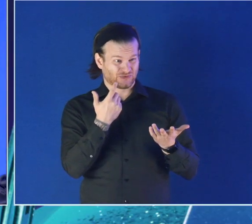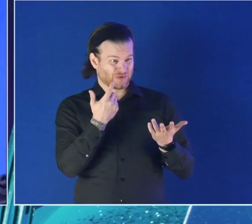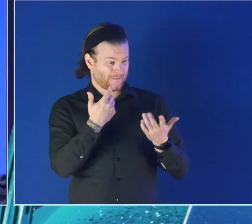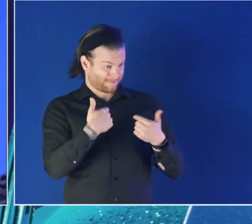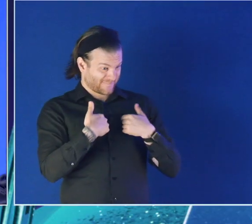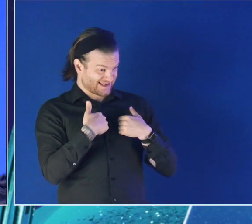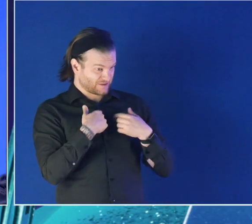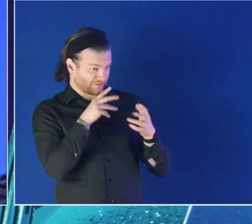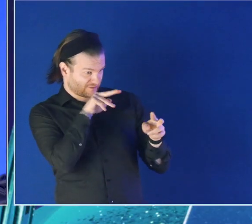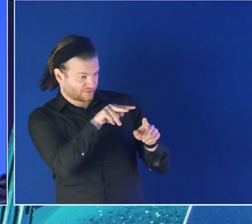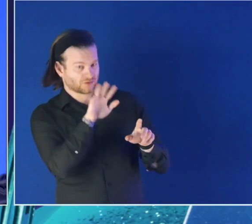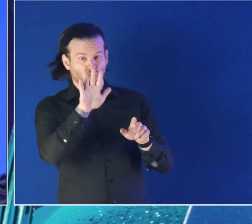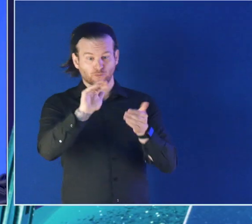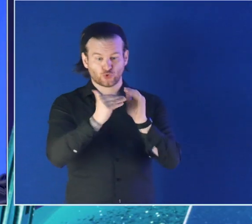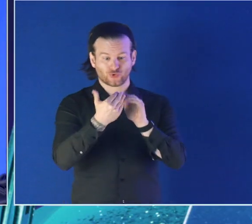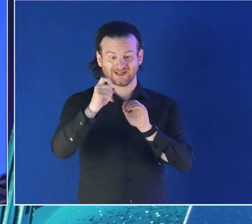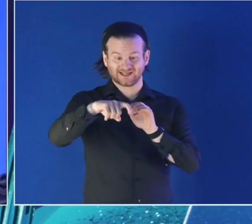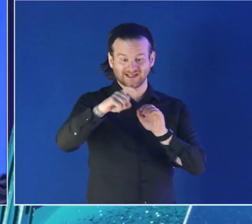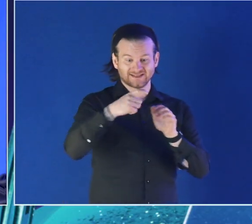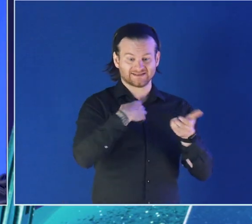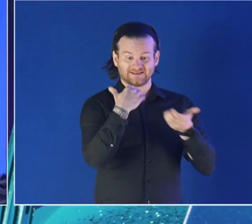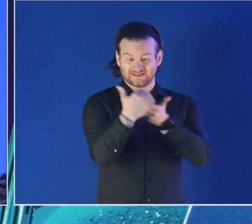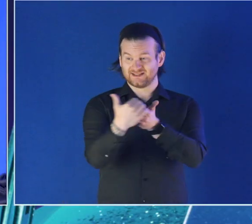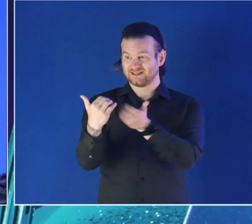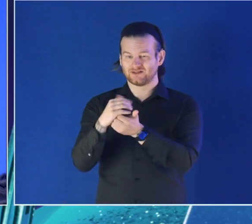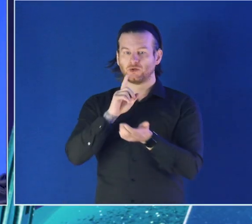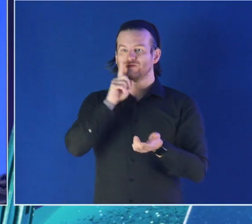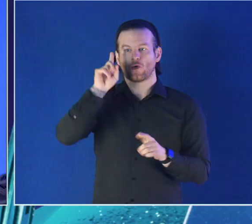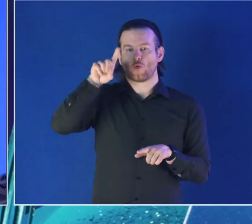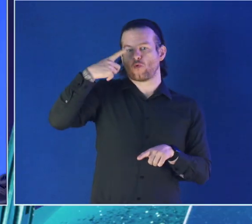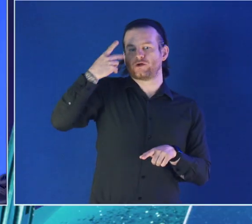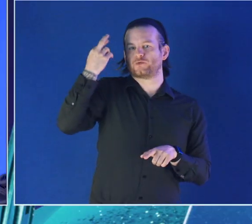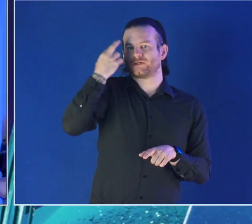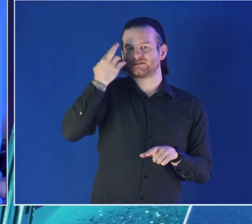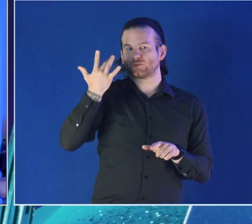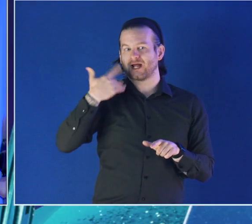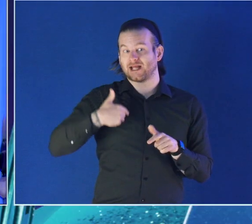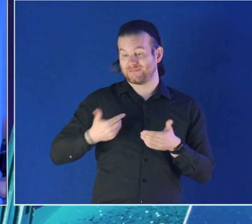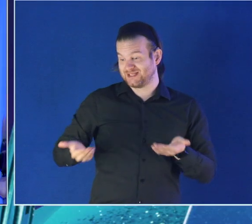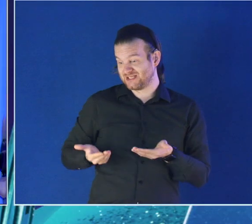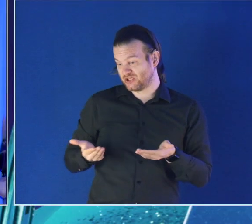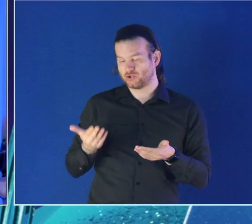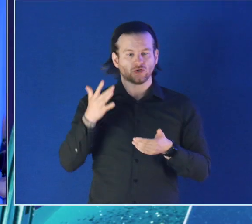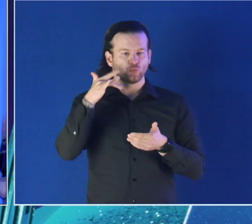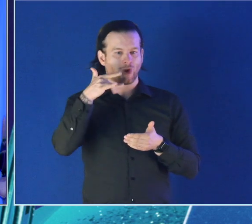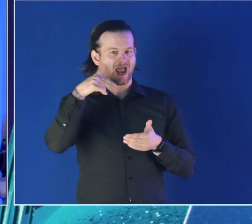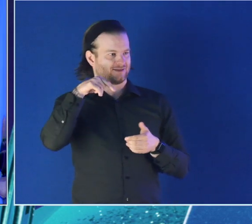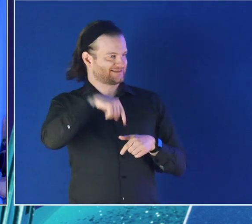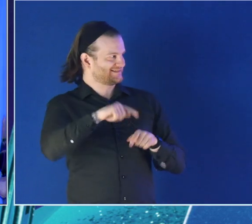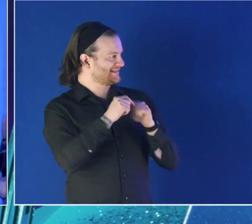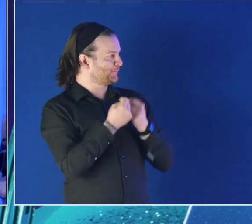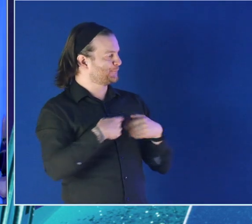that trust me to actually speak on their behalf. But it really requires a good team and a team that,